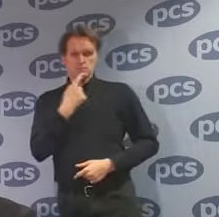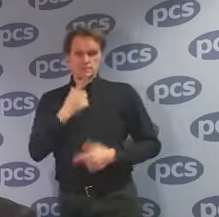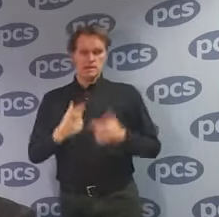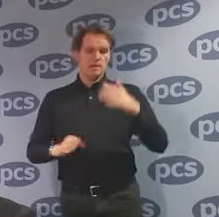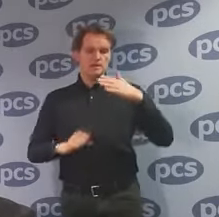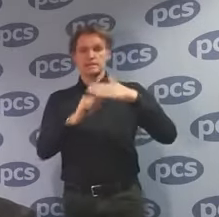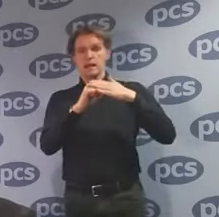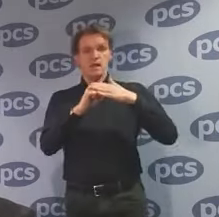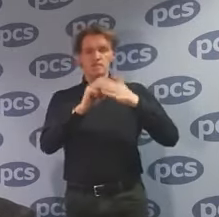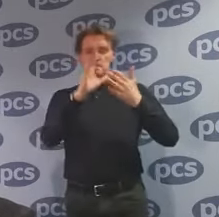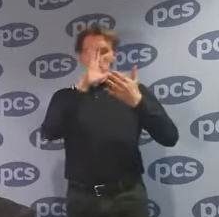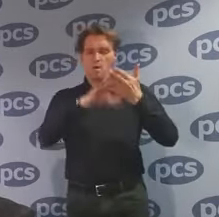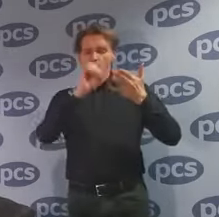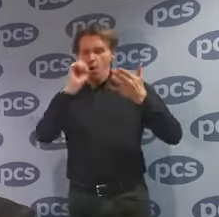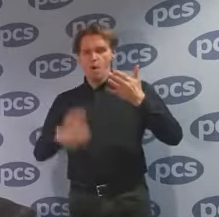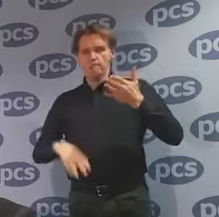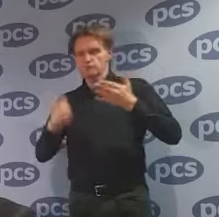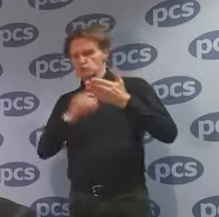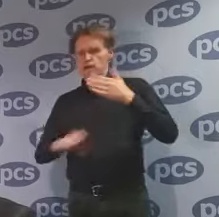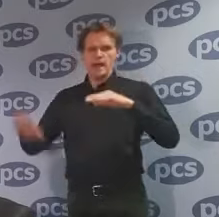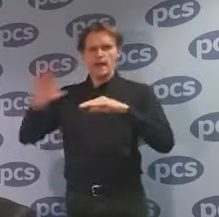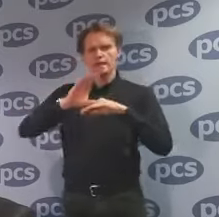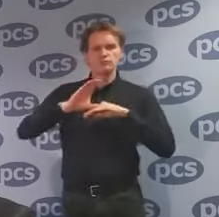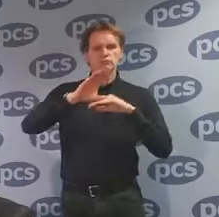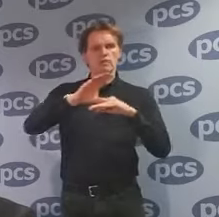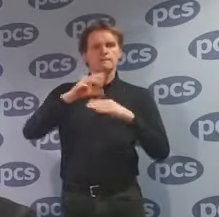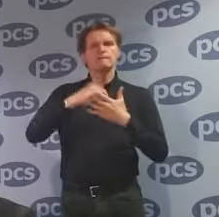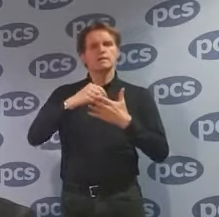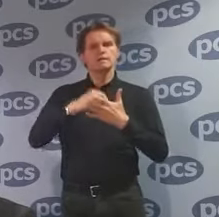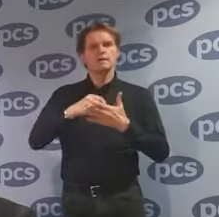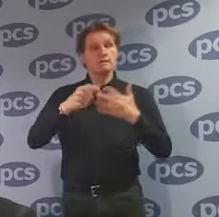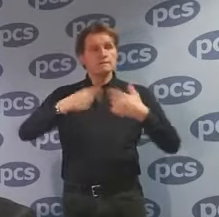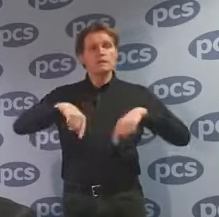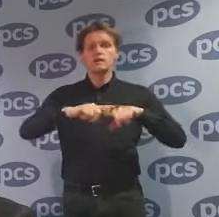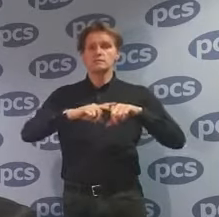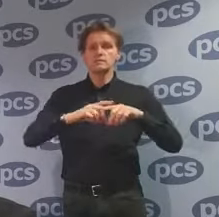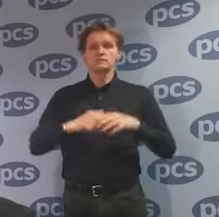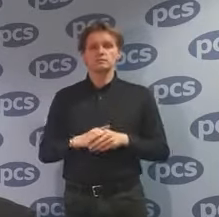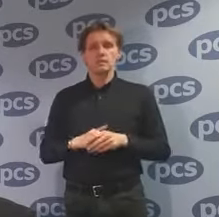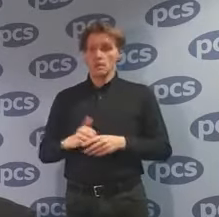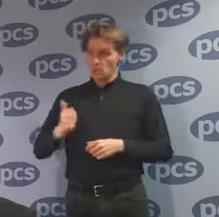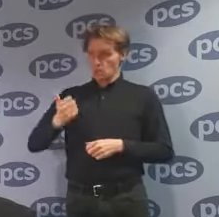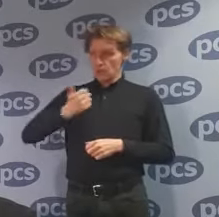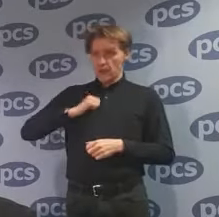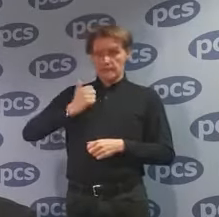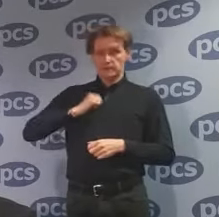should be put in and therefore we would expect that as our campaign continues we